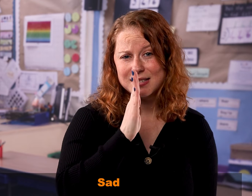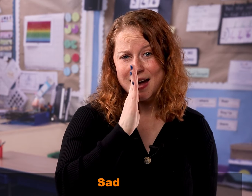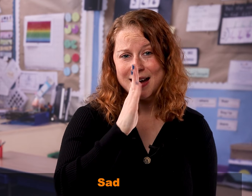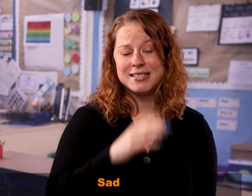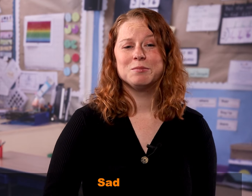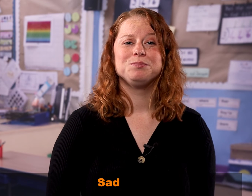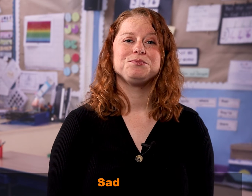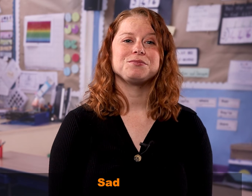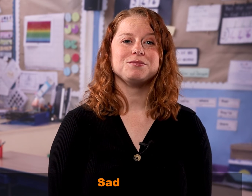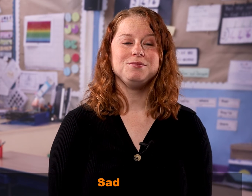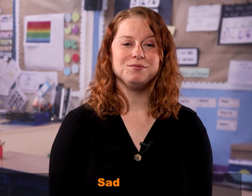Sad Ask